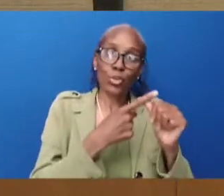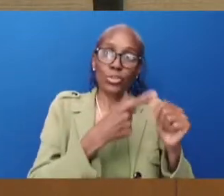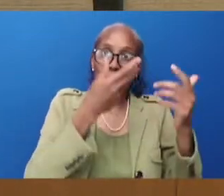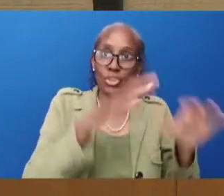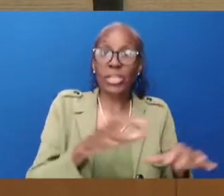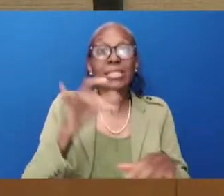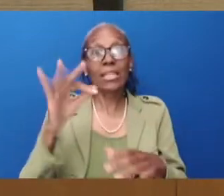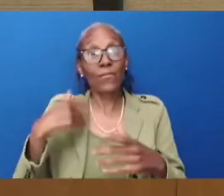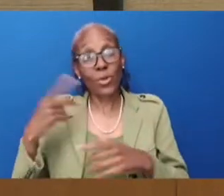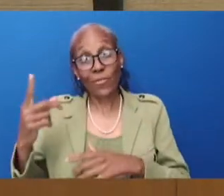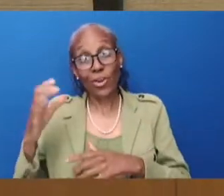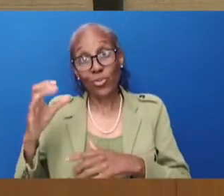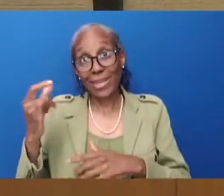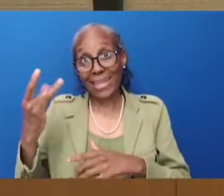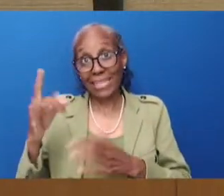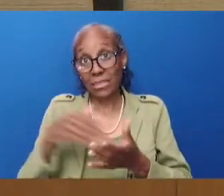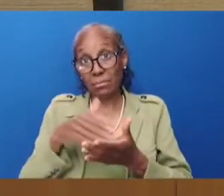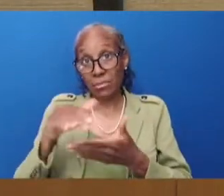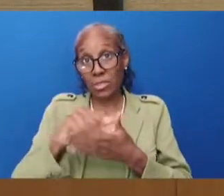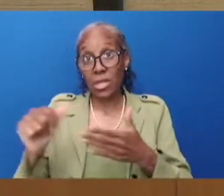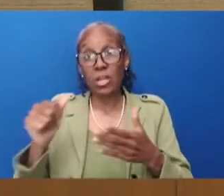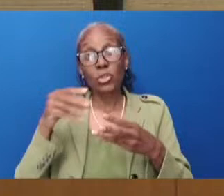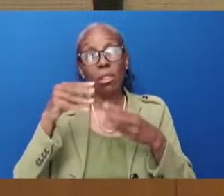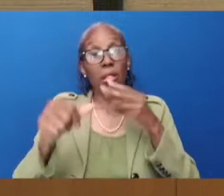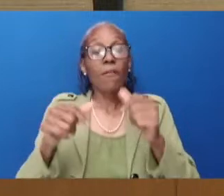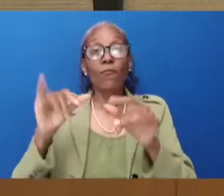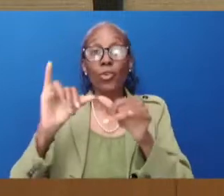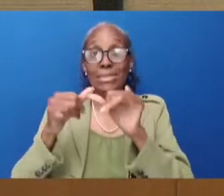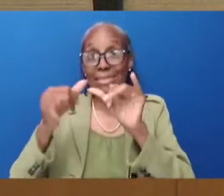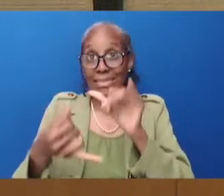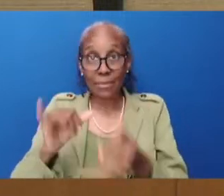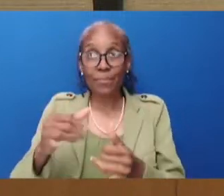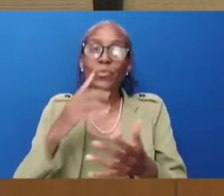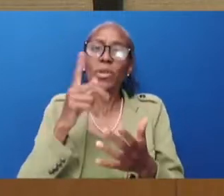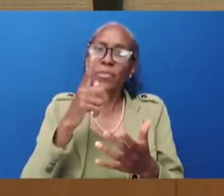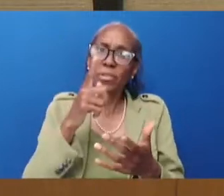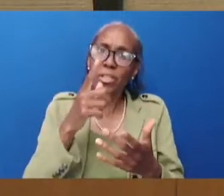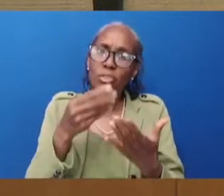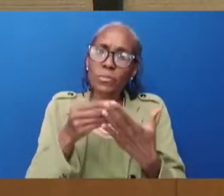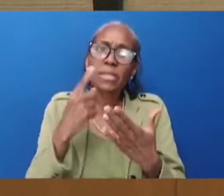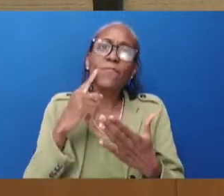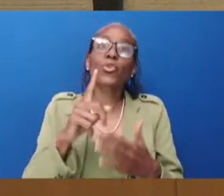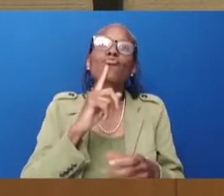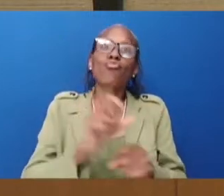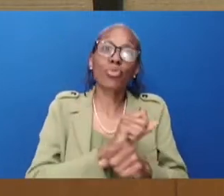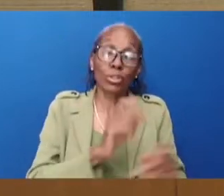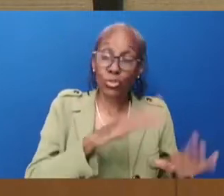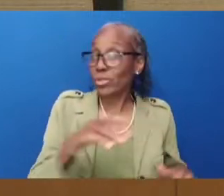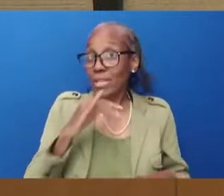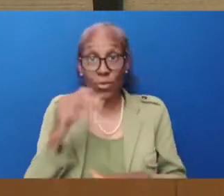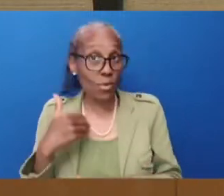CHANCES? START GIVING KIDS A FIRST ONE, BECAUSE IF YOU'VE GOT